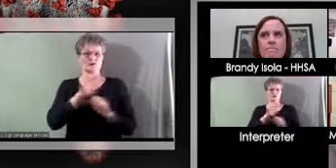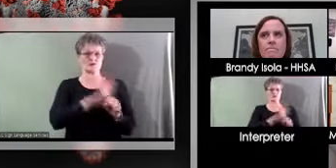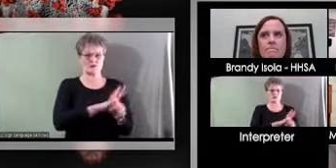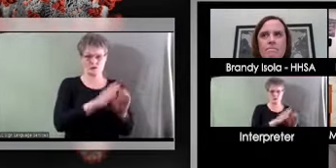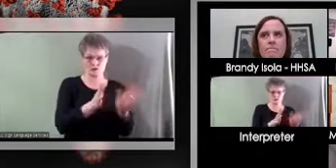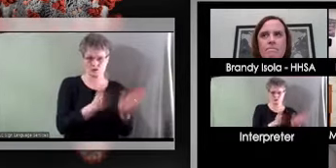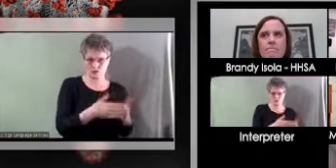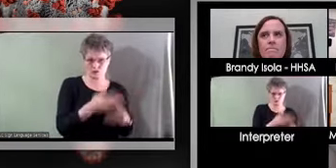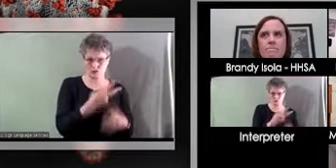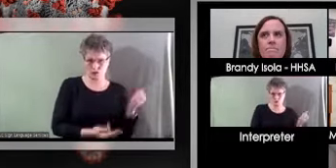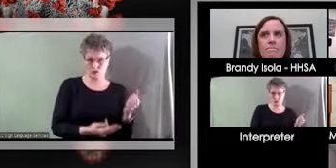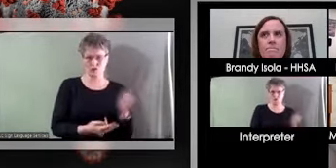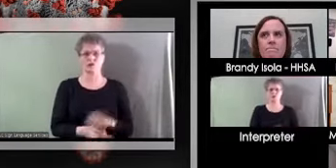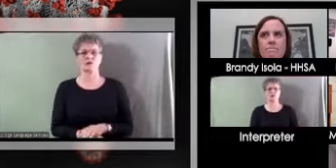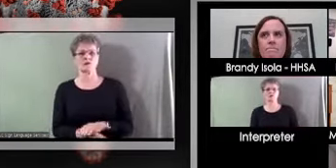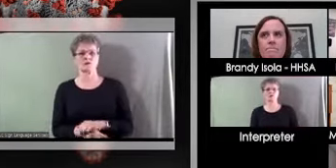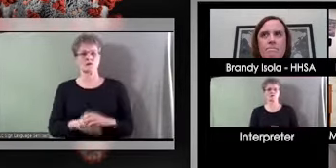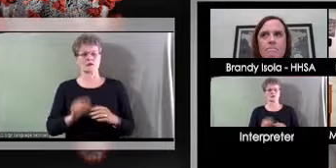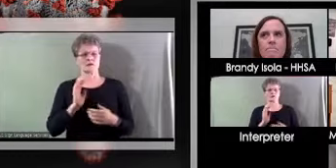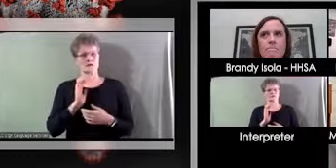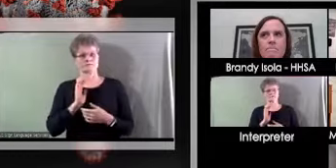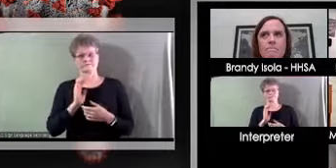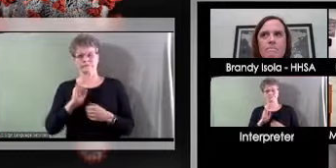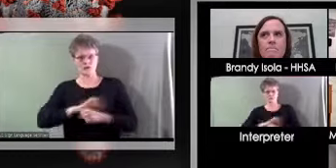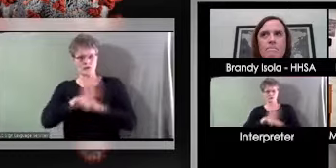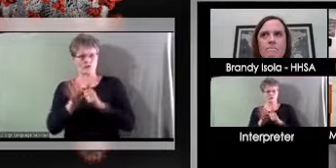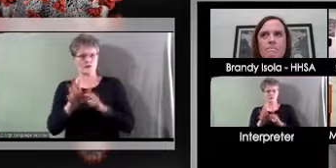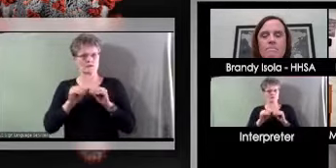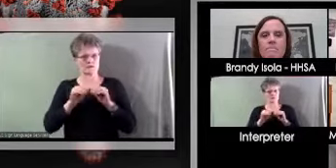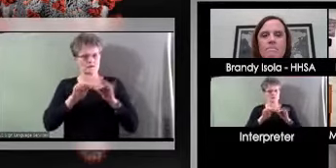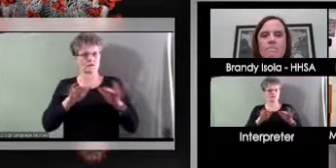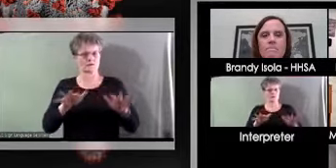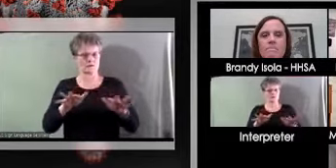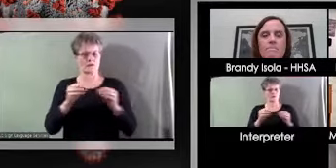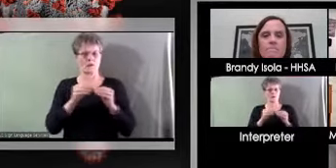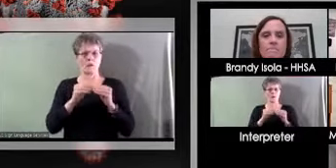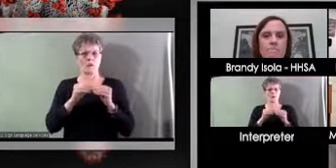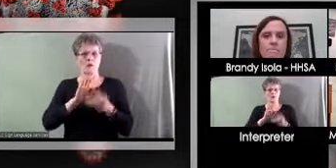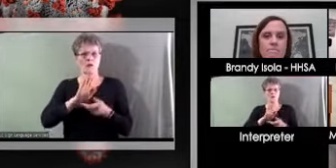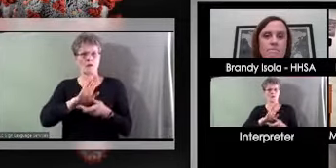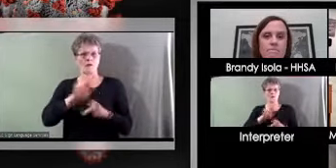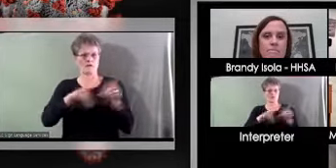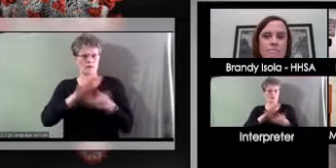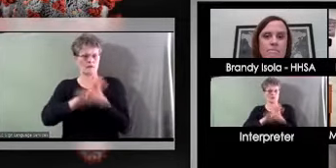as an event grows where we're going to play place patients and things like that.